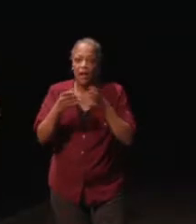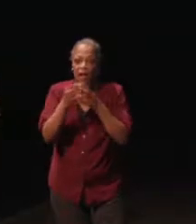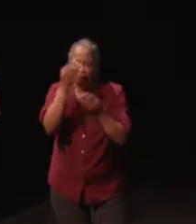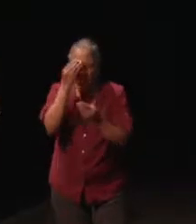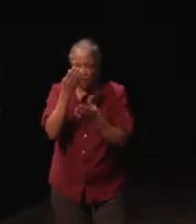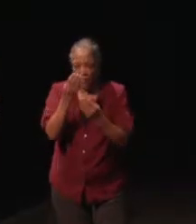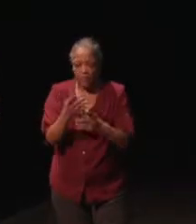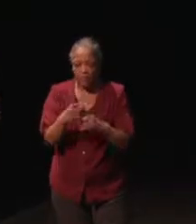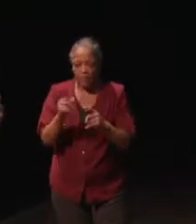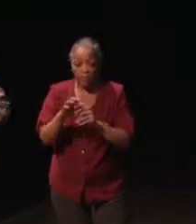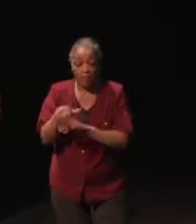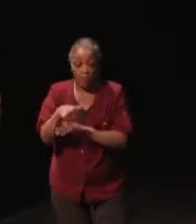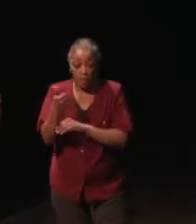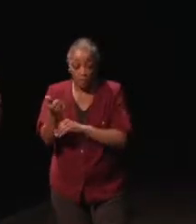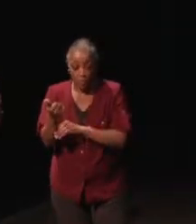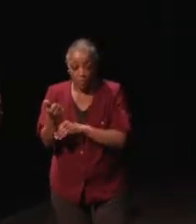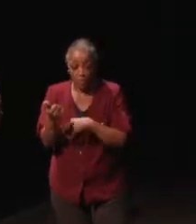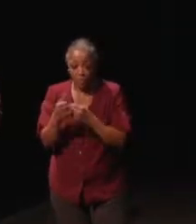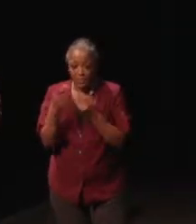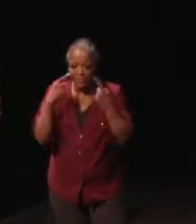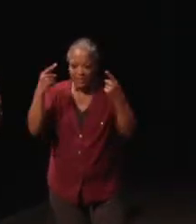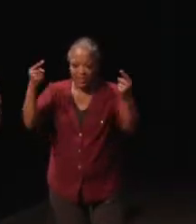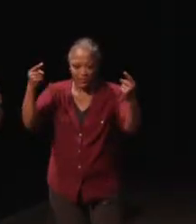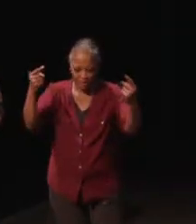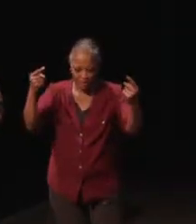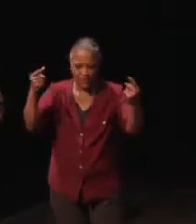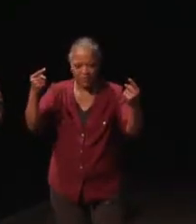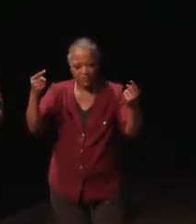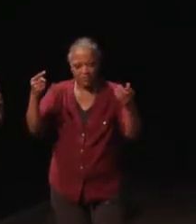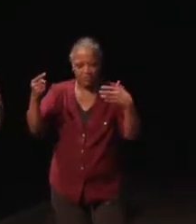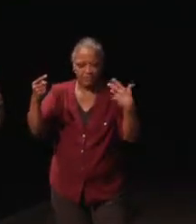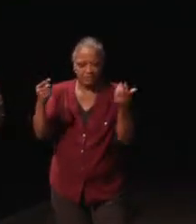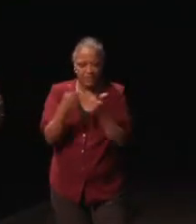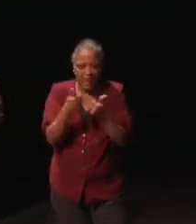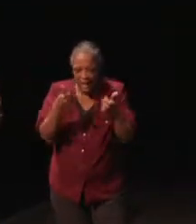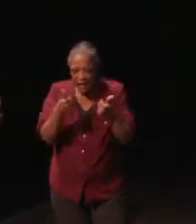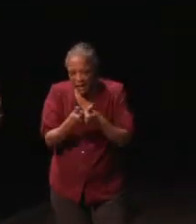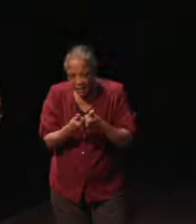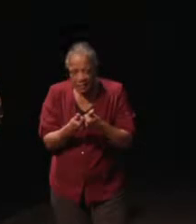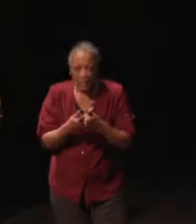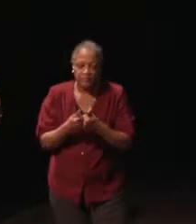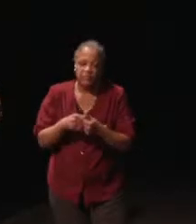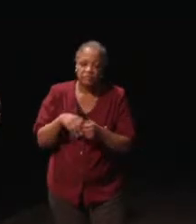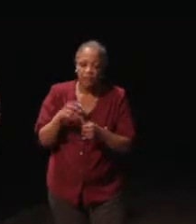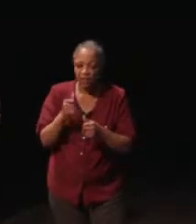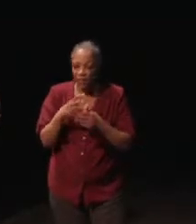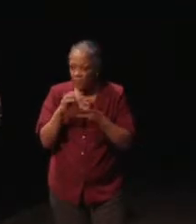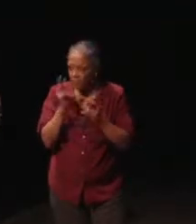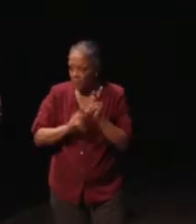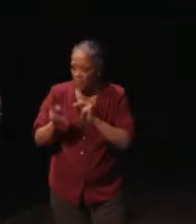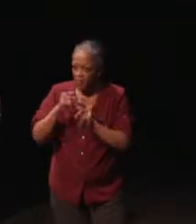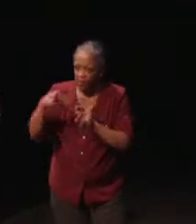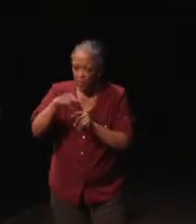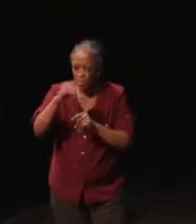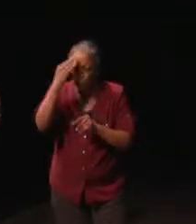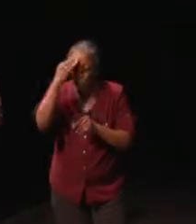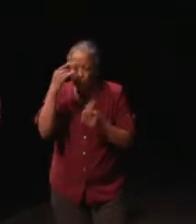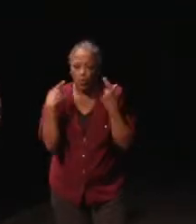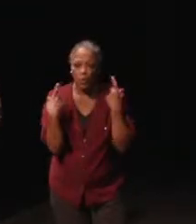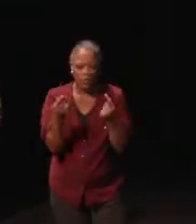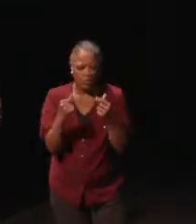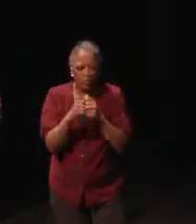from other successful games, and from people who knew what doing accessibility